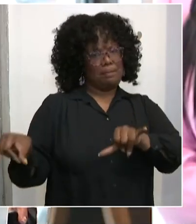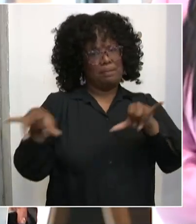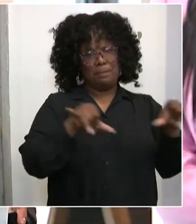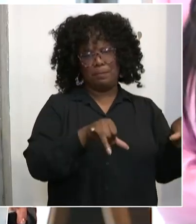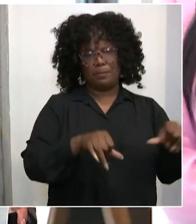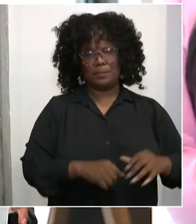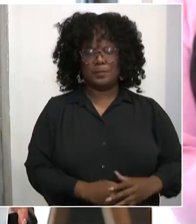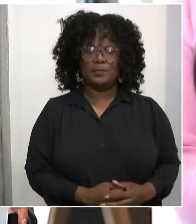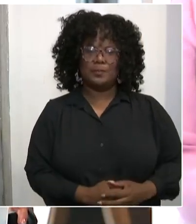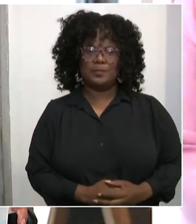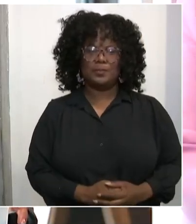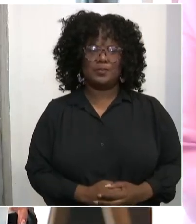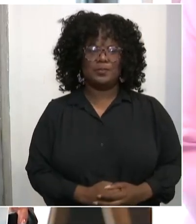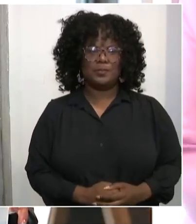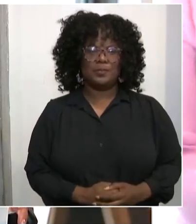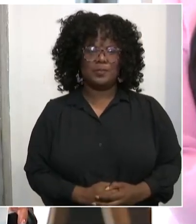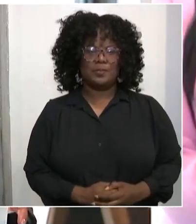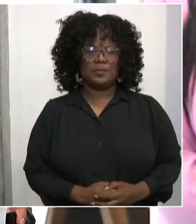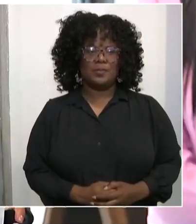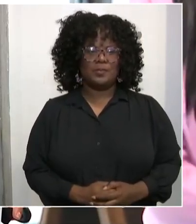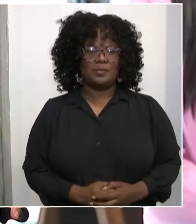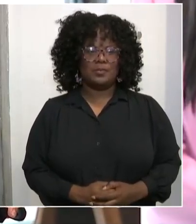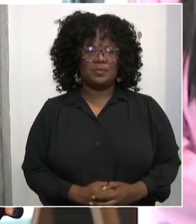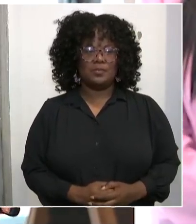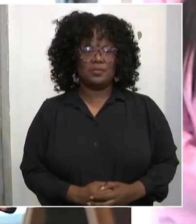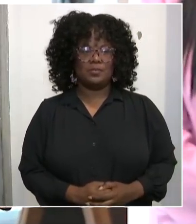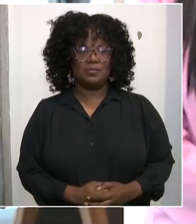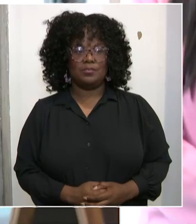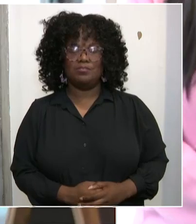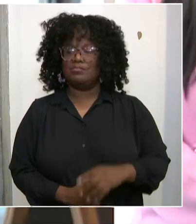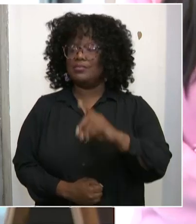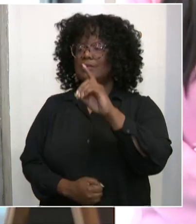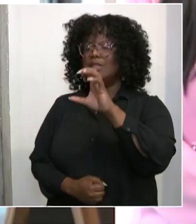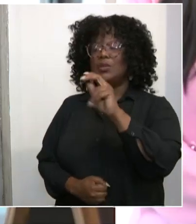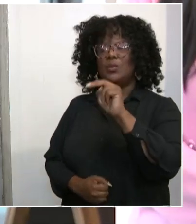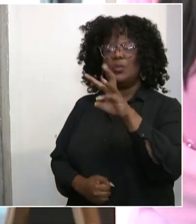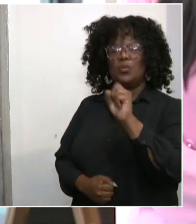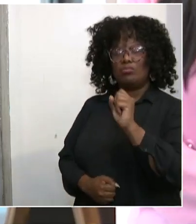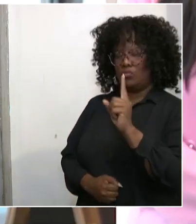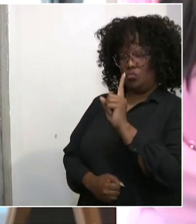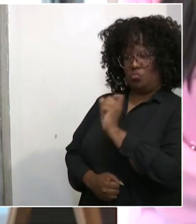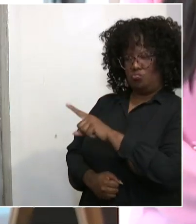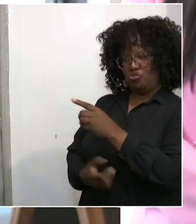Um, a couple of questions. I'm Marielle with DC News now. First, uh, from Mr. Ferguson, I know the last time we spoke to you said some of